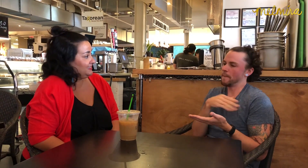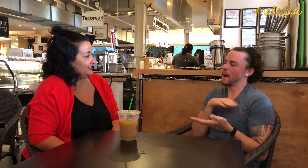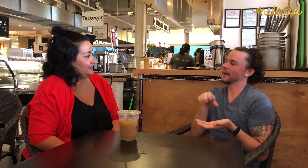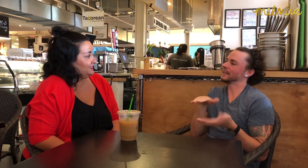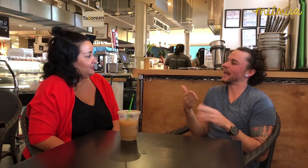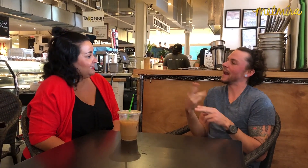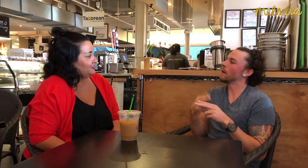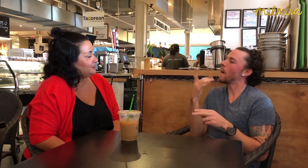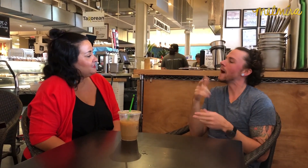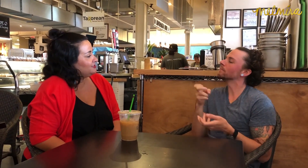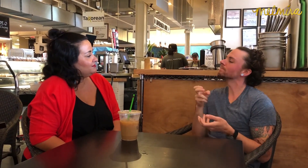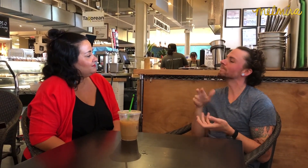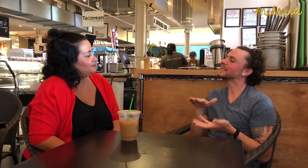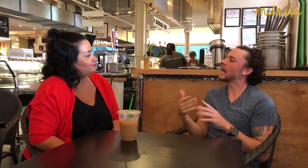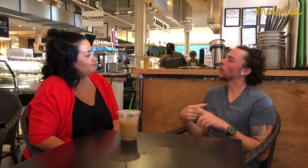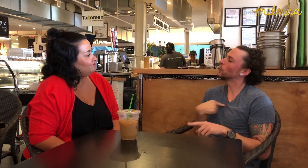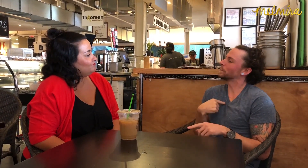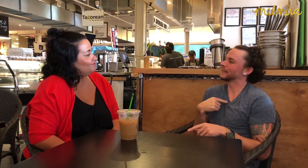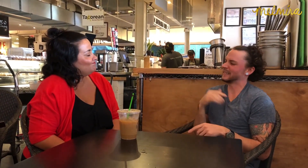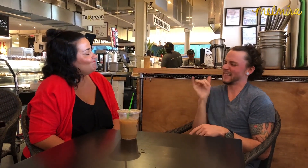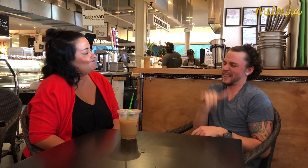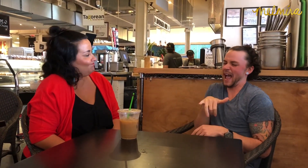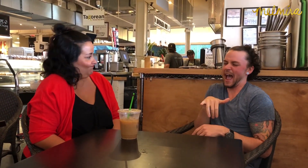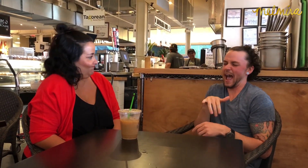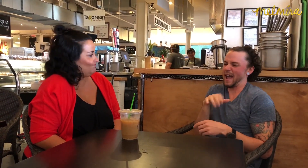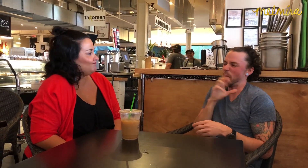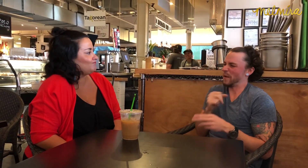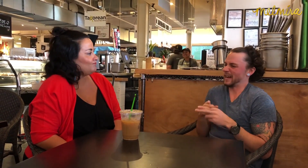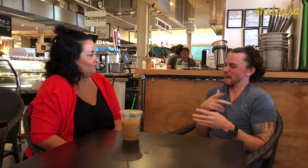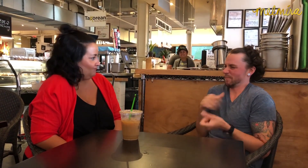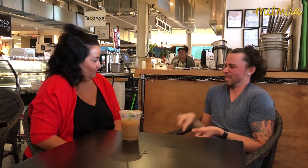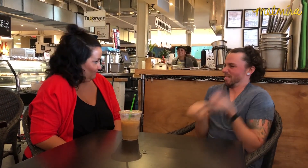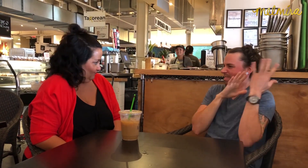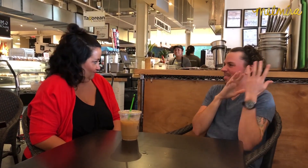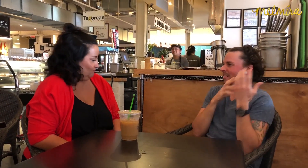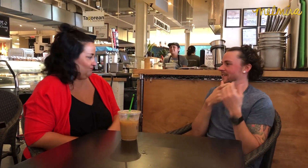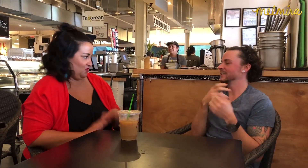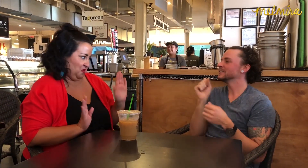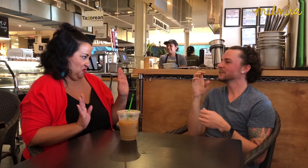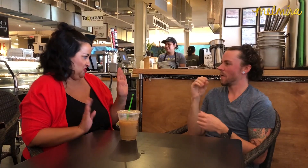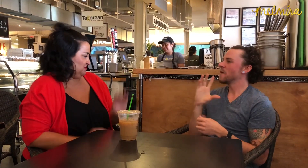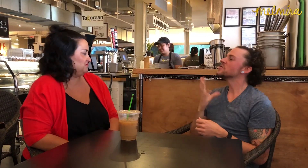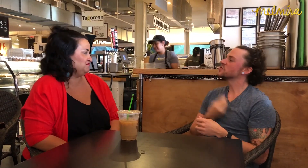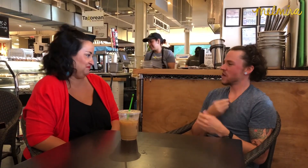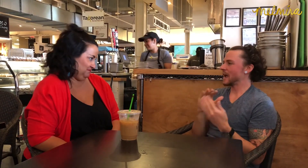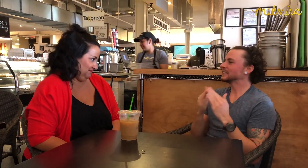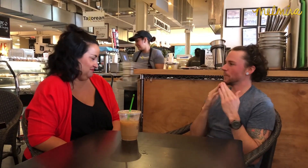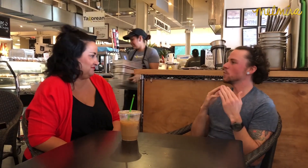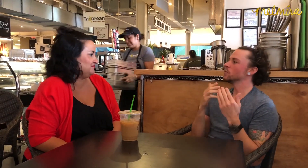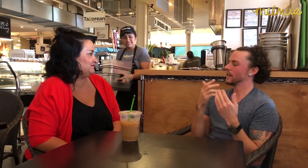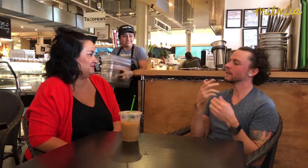is now considered a "dead" name because it's dead to me. I've thrown out that old name. So, the transgender community,